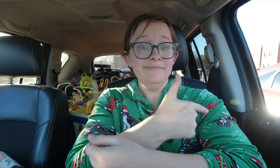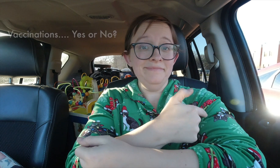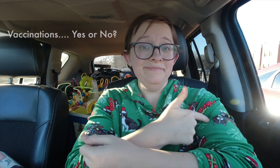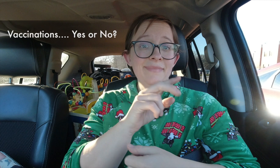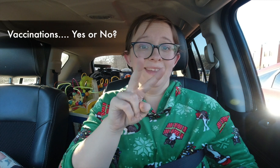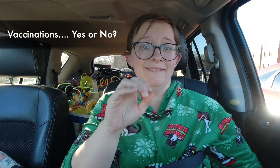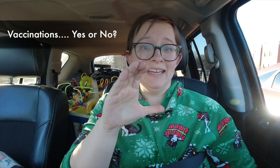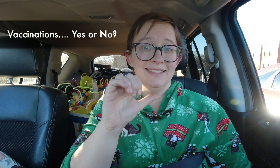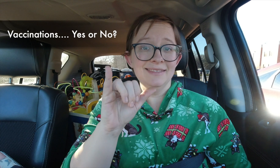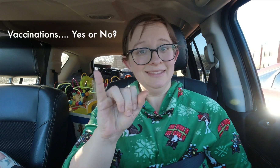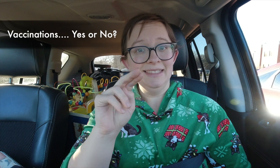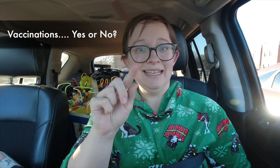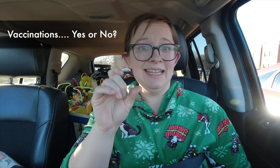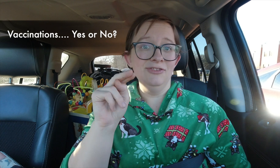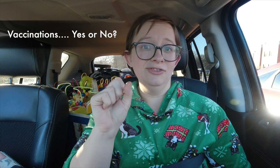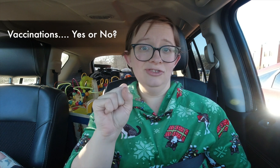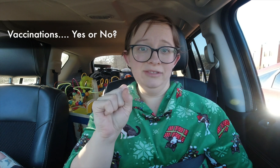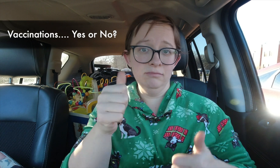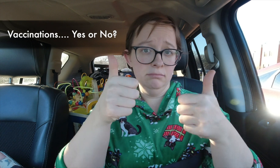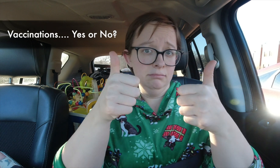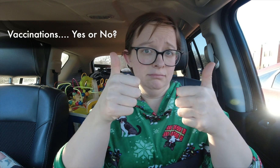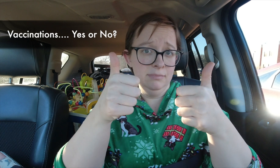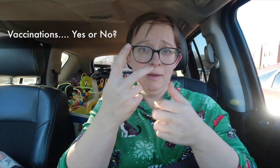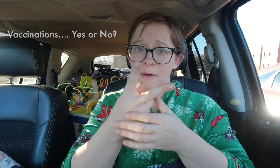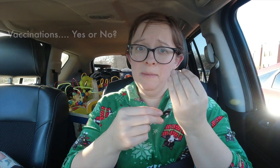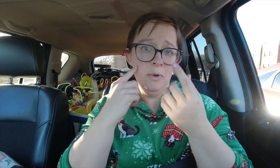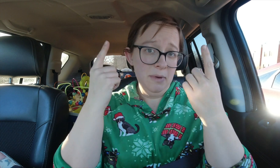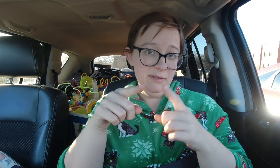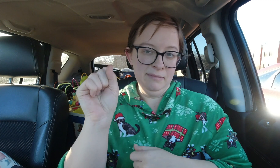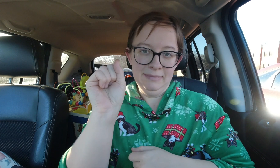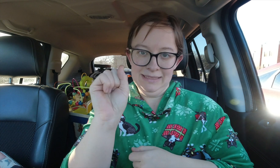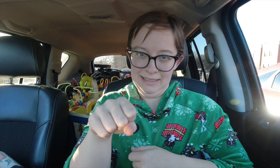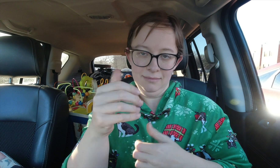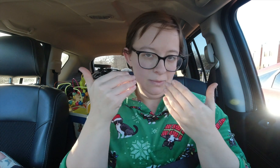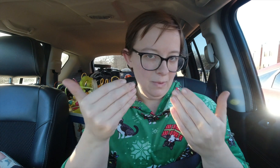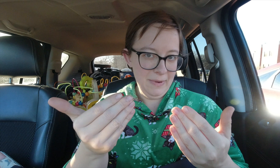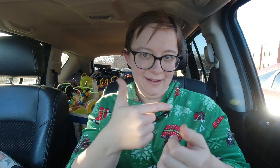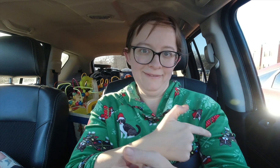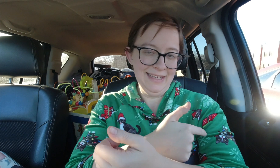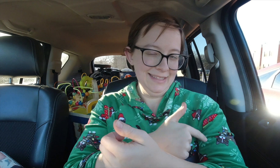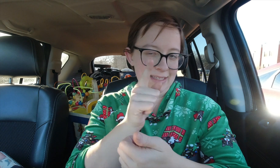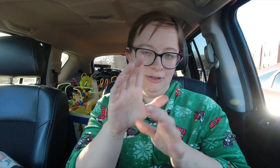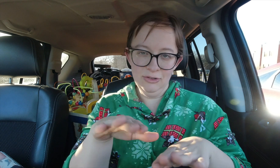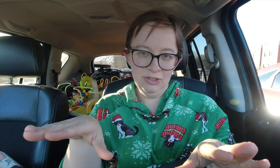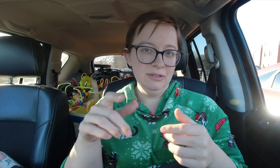The next one is related to vaccinations. Yes we definitely both support vaccinations.